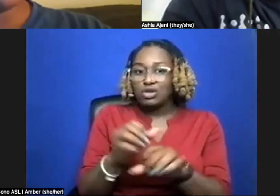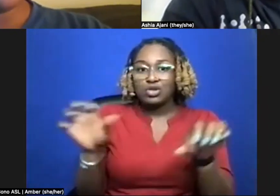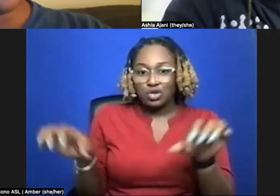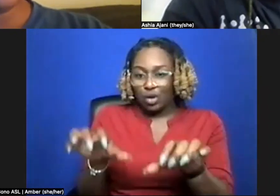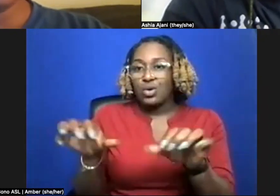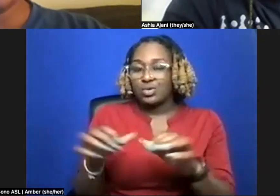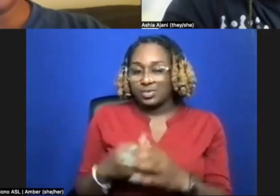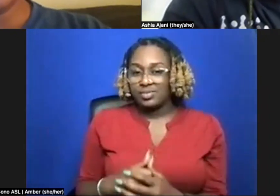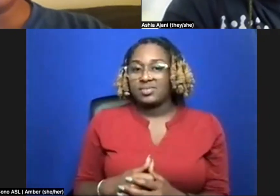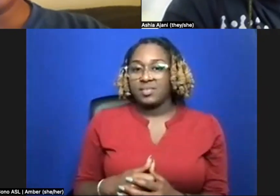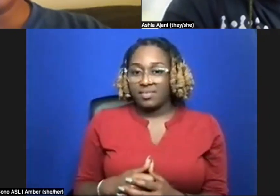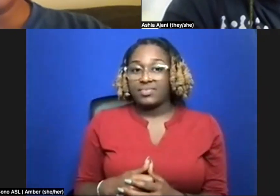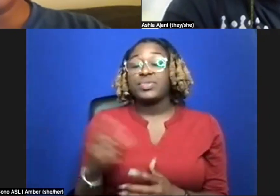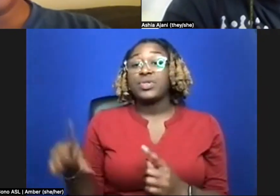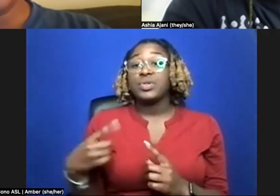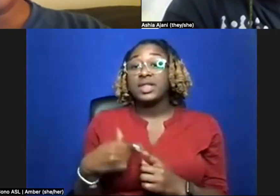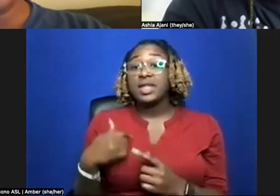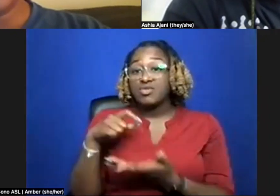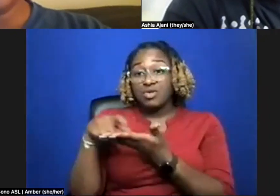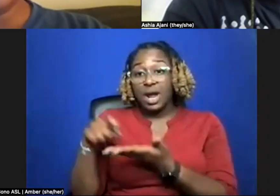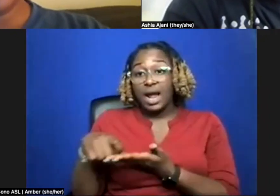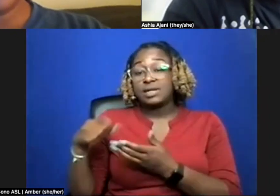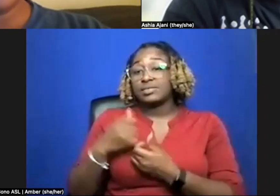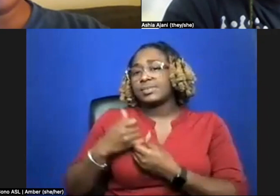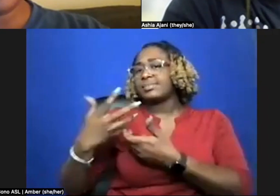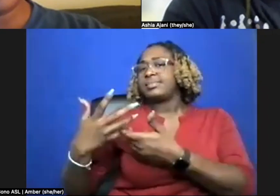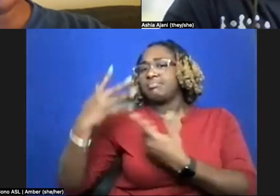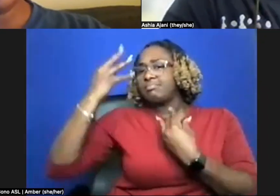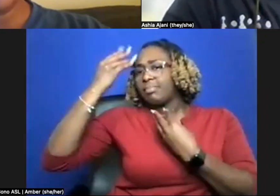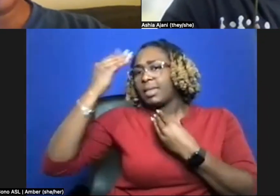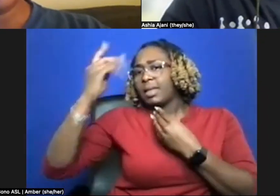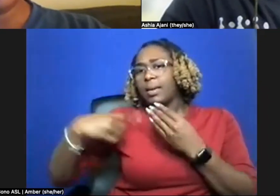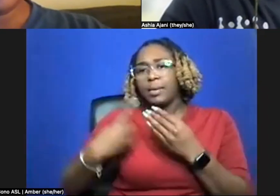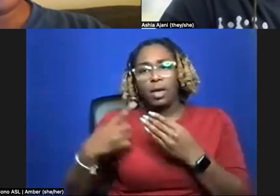And when I was writing this poem, I was thinking about all of the different ways in which I wanted